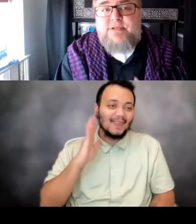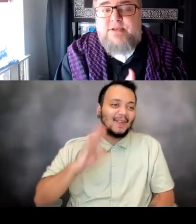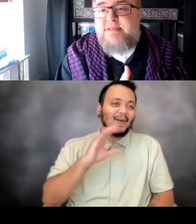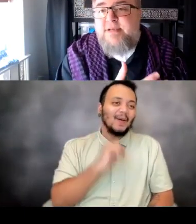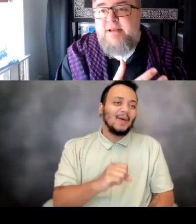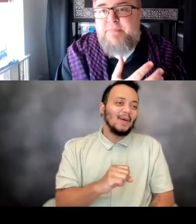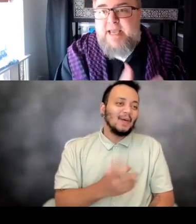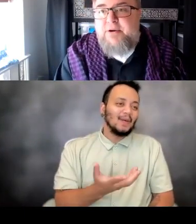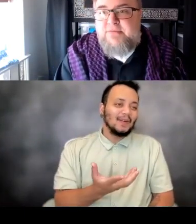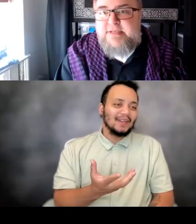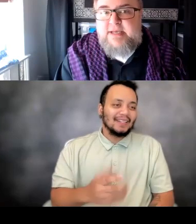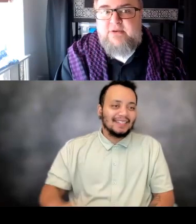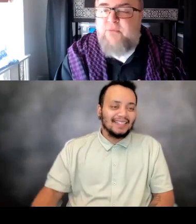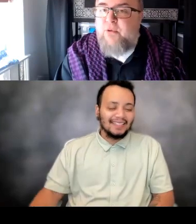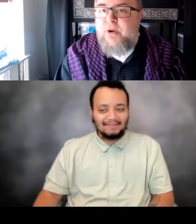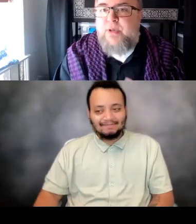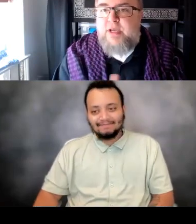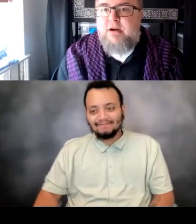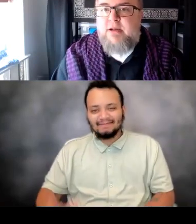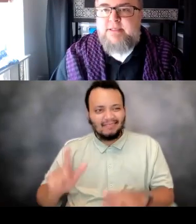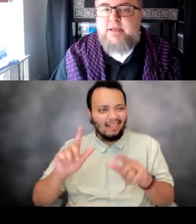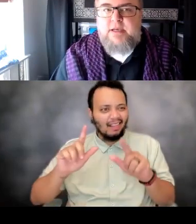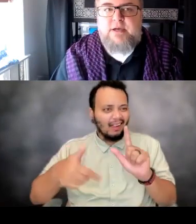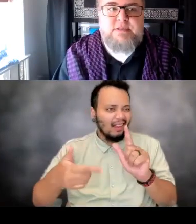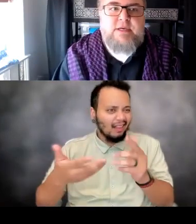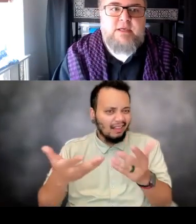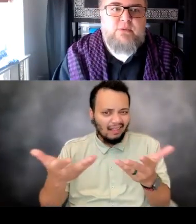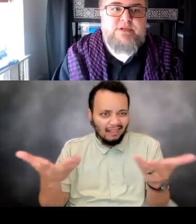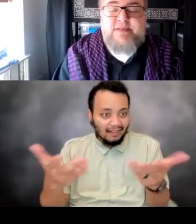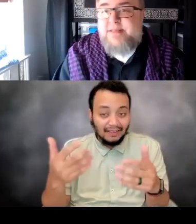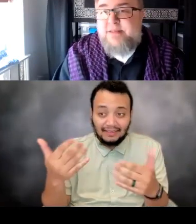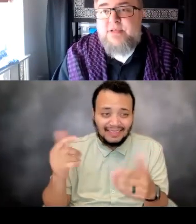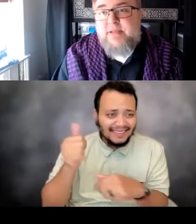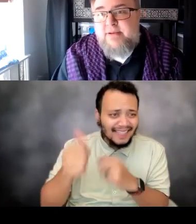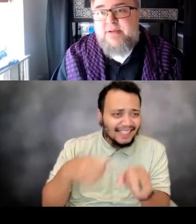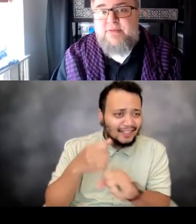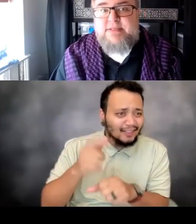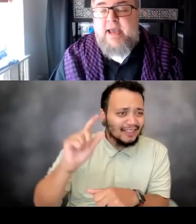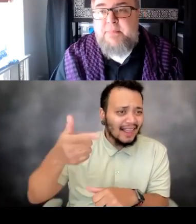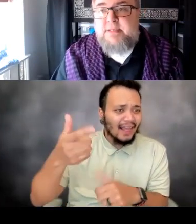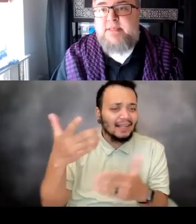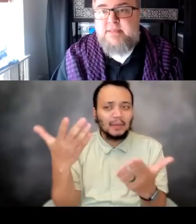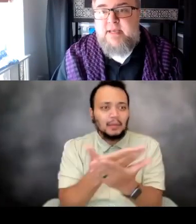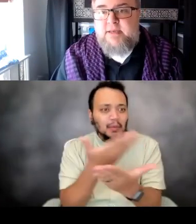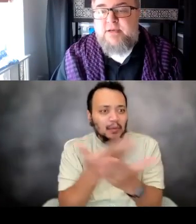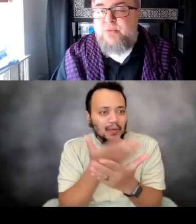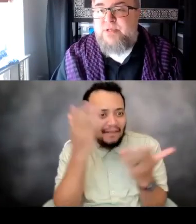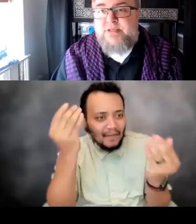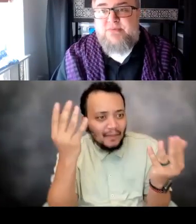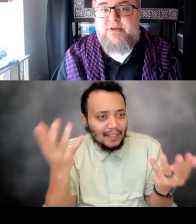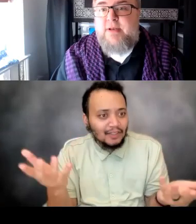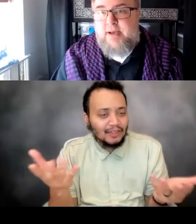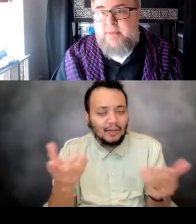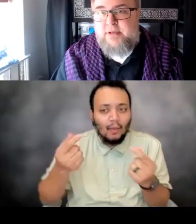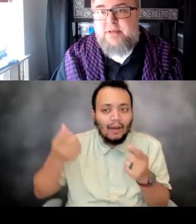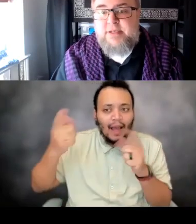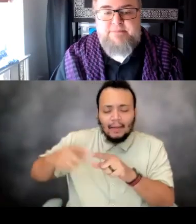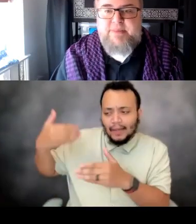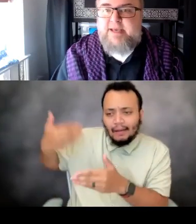It's just out of date for where we are in 10 years, which says that there's a lot of stuff that's happened in 10 years, which is phenomenal,